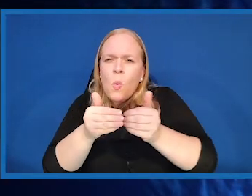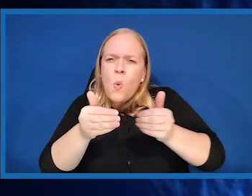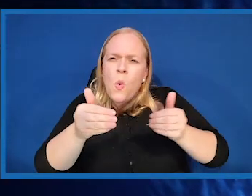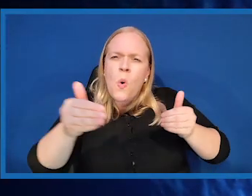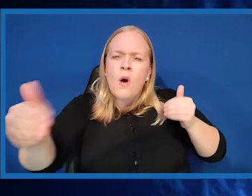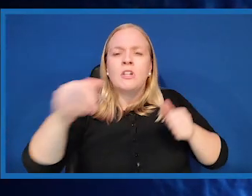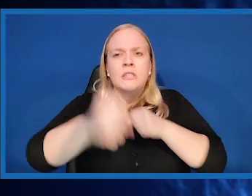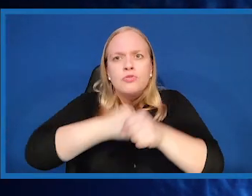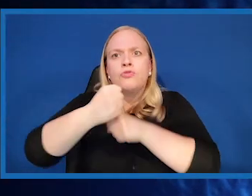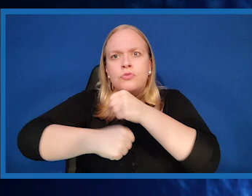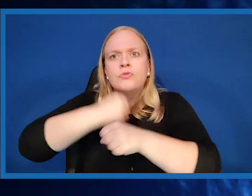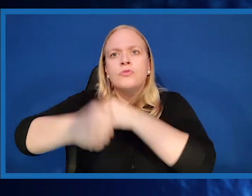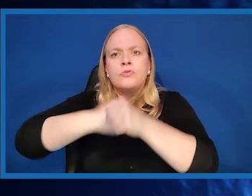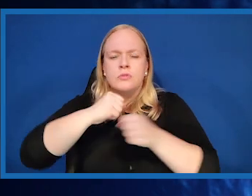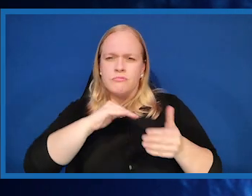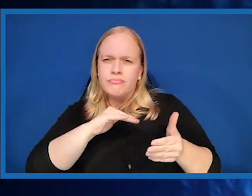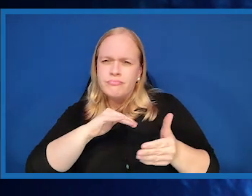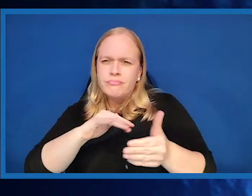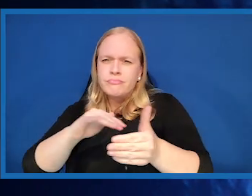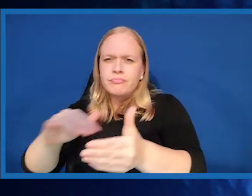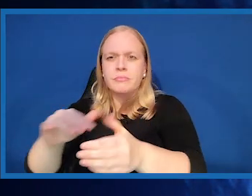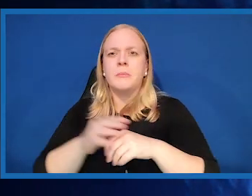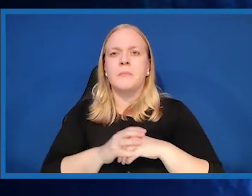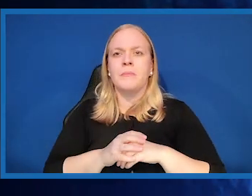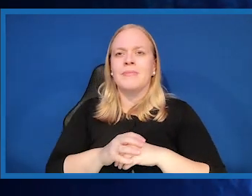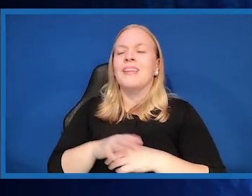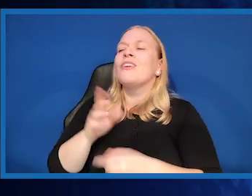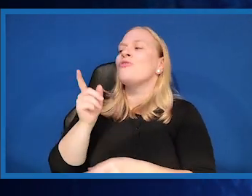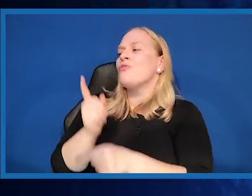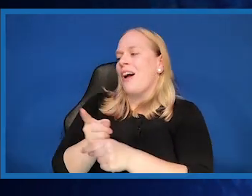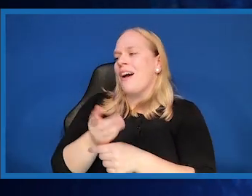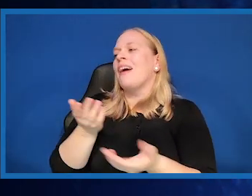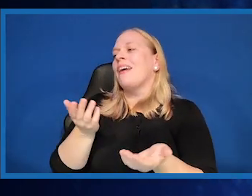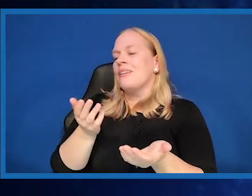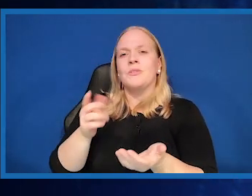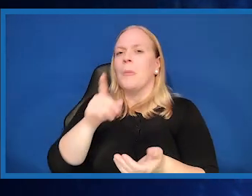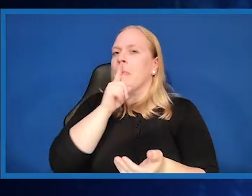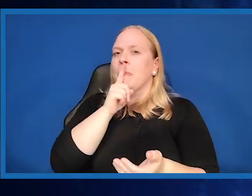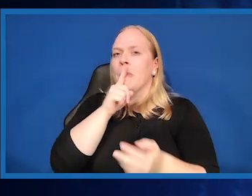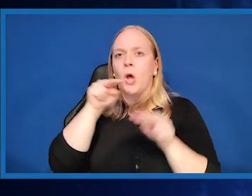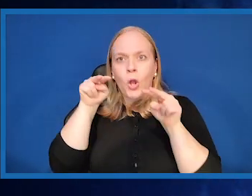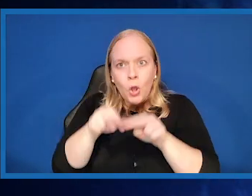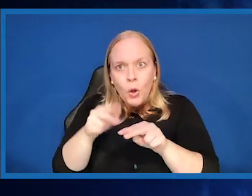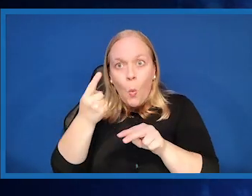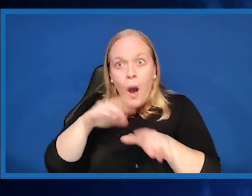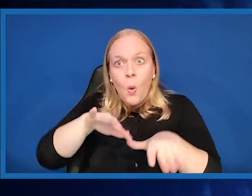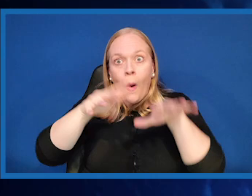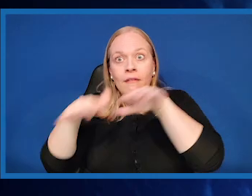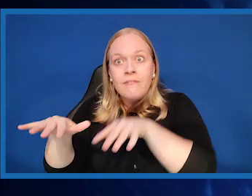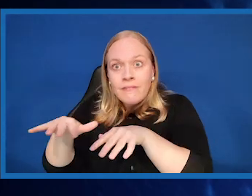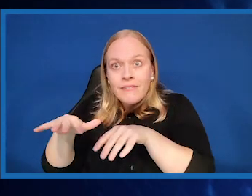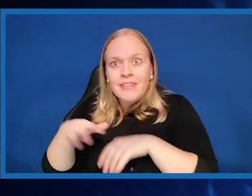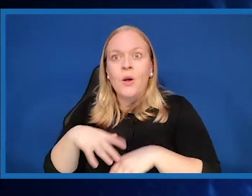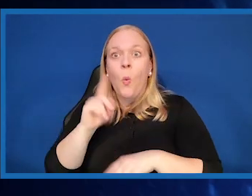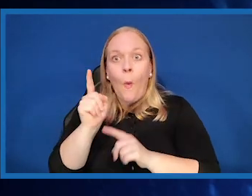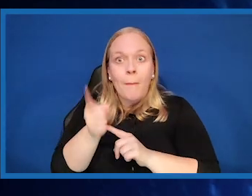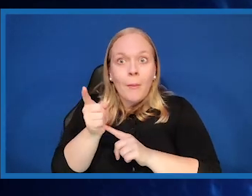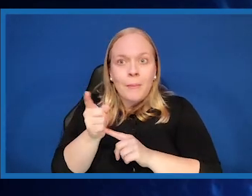SO, MANY YEARS. RIGHT, YEAH, SO IT'S NOT-IT'S NOT JUST ABOUT ONE WAVE AT ONE MOMENT, IT'S ABOUT, YOU KNOW,